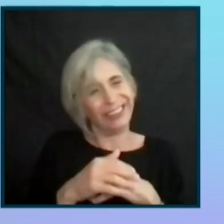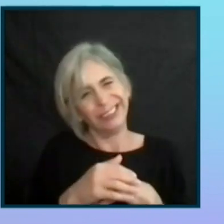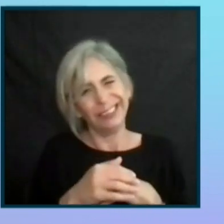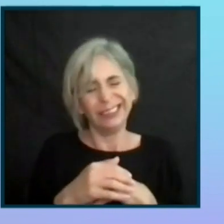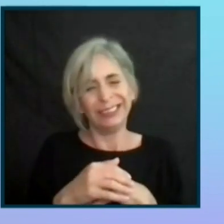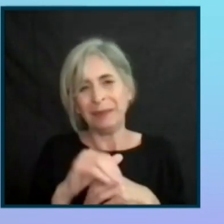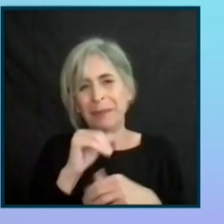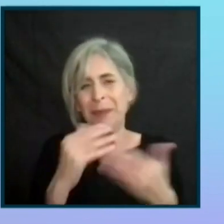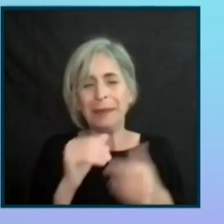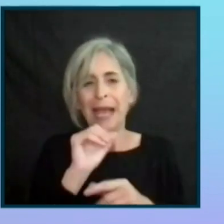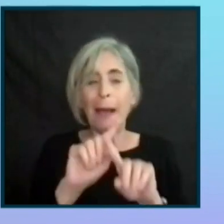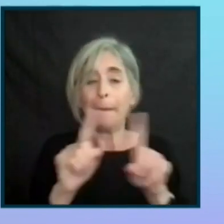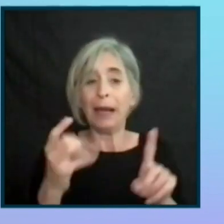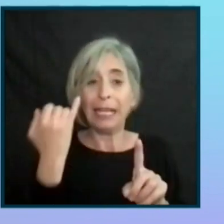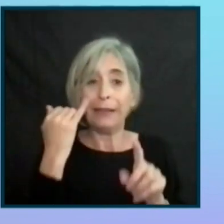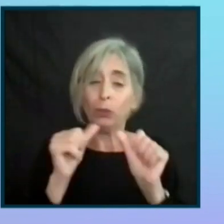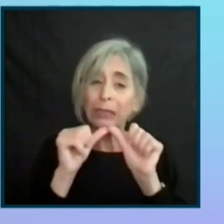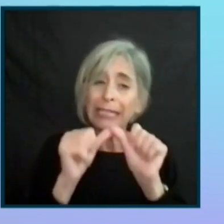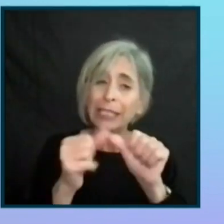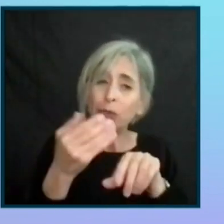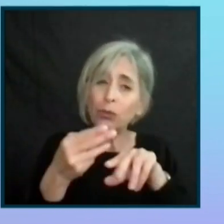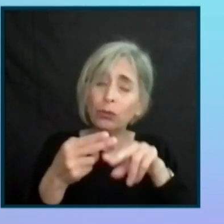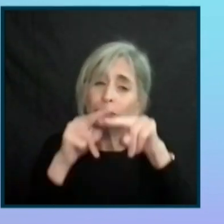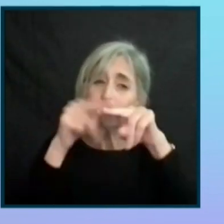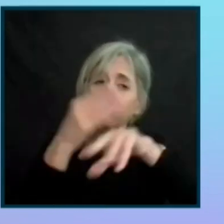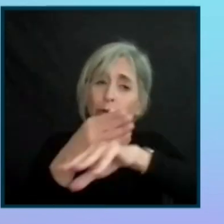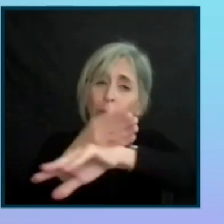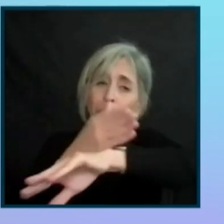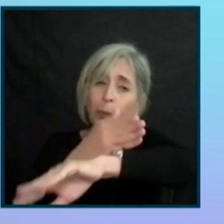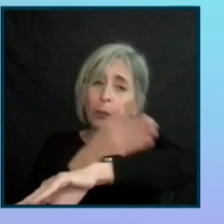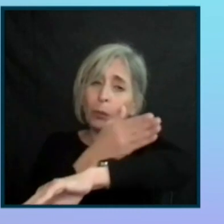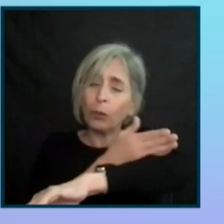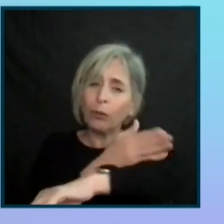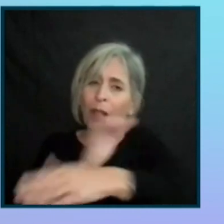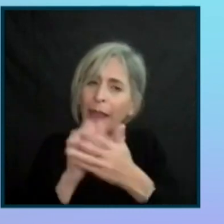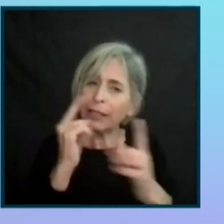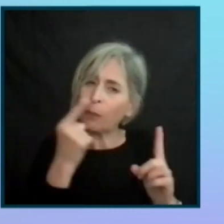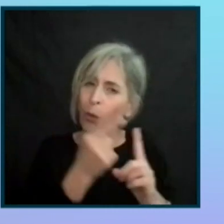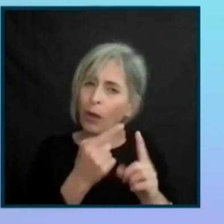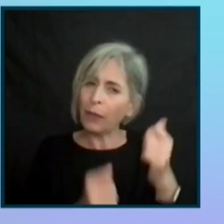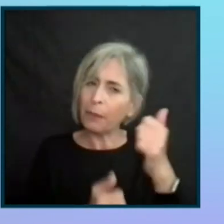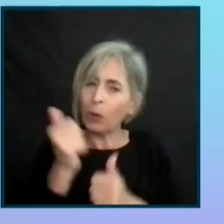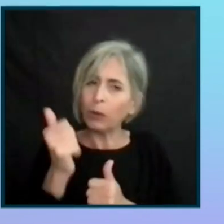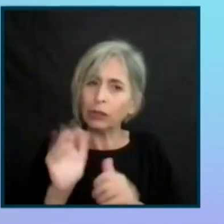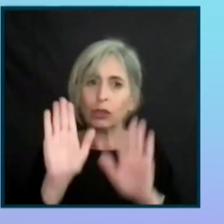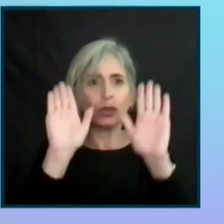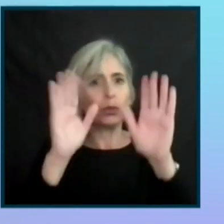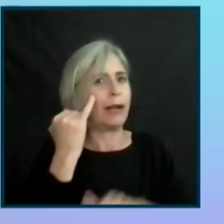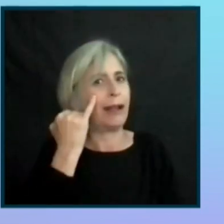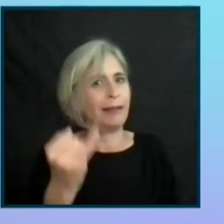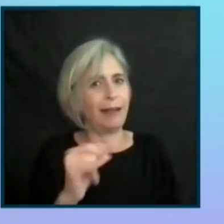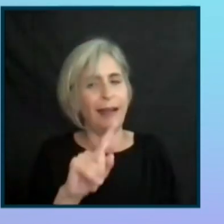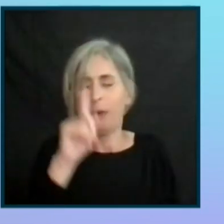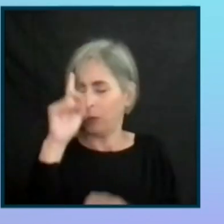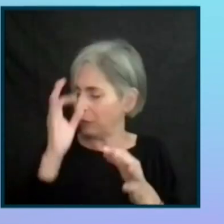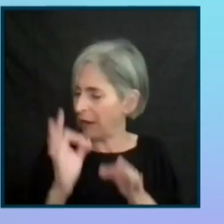But as long as we keep improving it, I feel like that's, that's what matters the most, but this is a great idea, I'll definitely note it down.